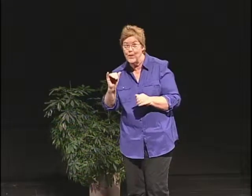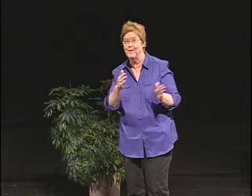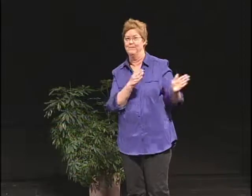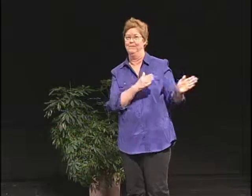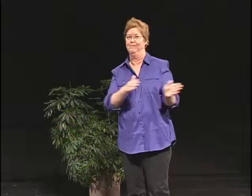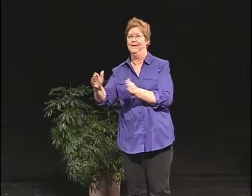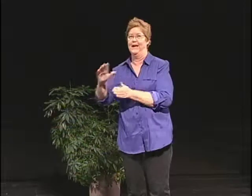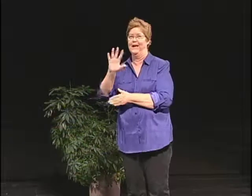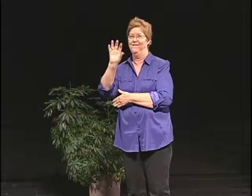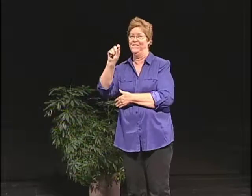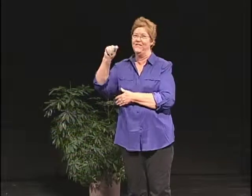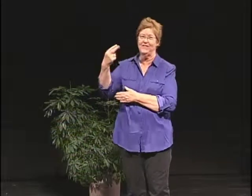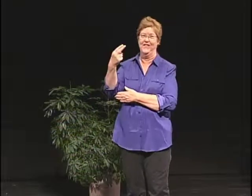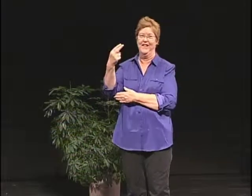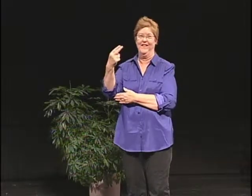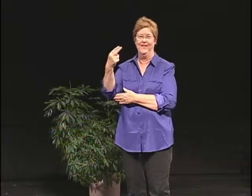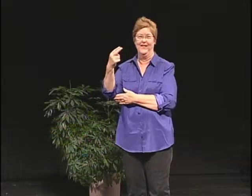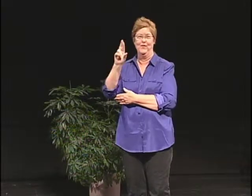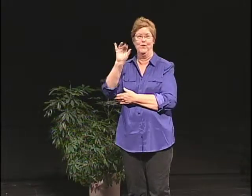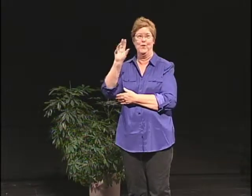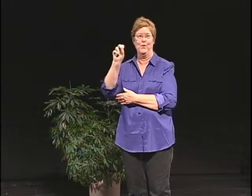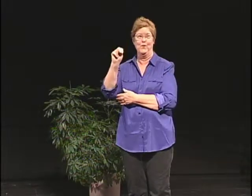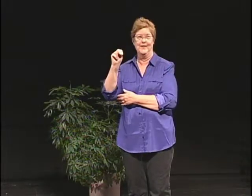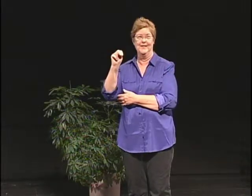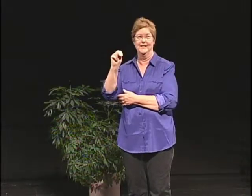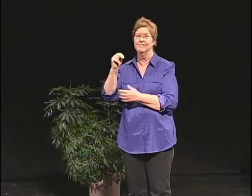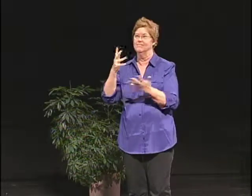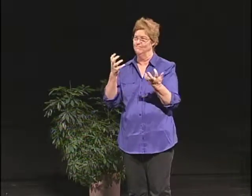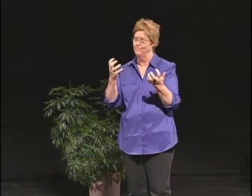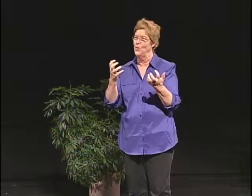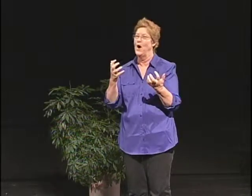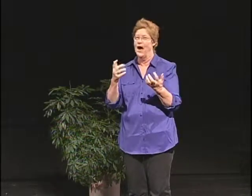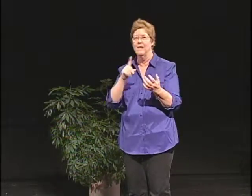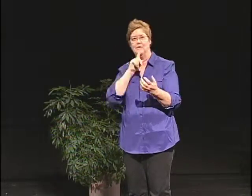As well, we have to prepare for the 50th reunion that's coming up.